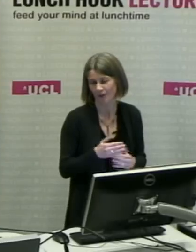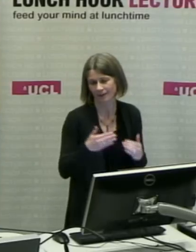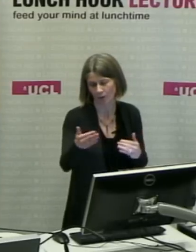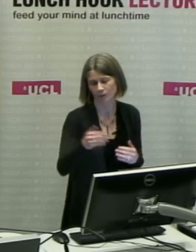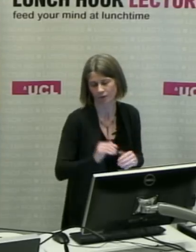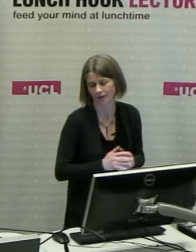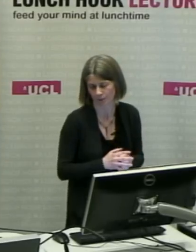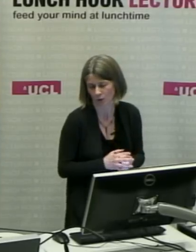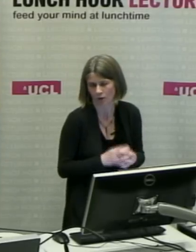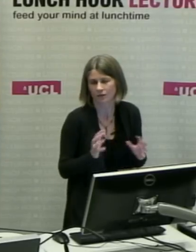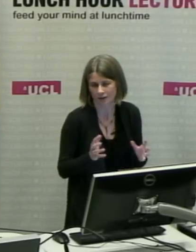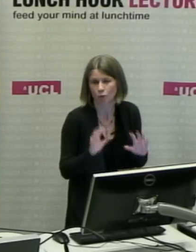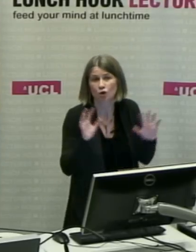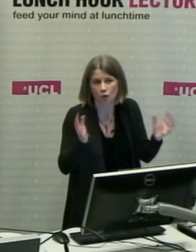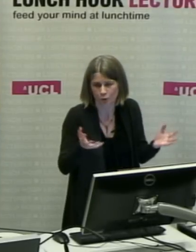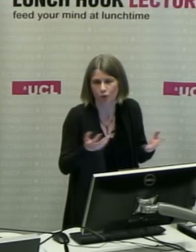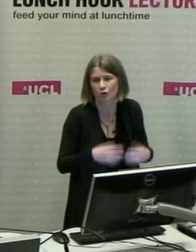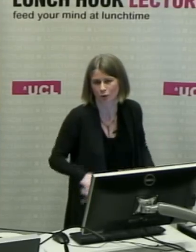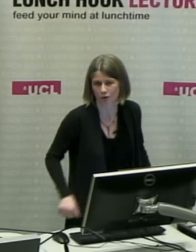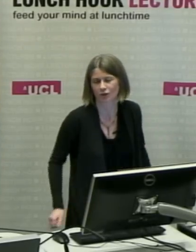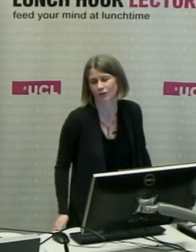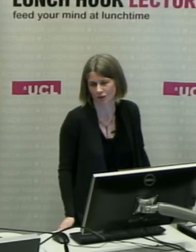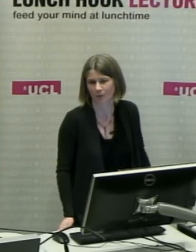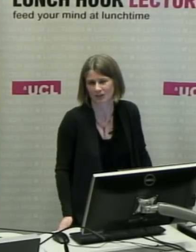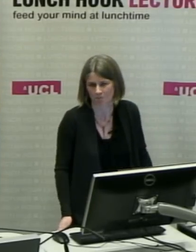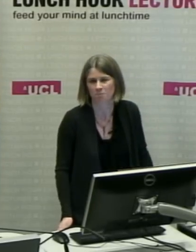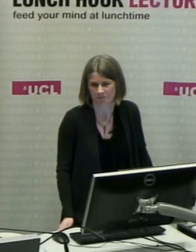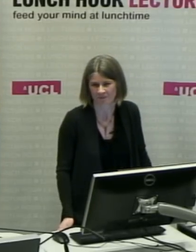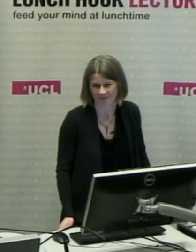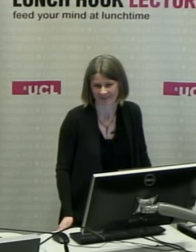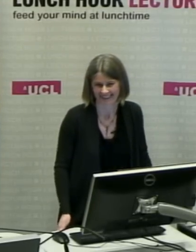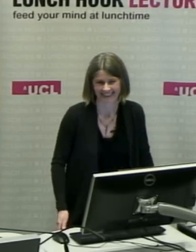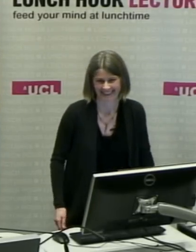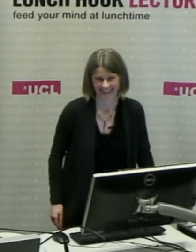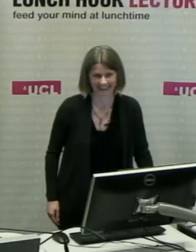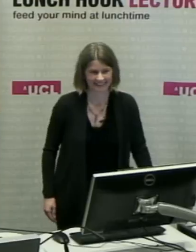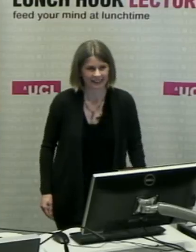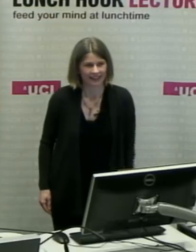I think that would address your social concerns to some extent. Thanks. - Okay.